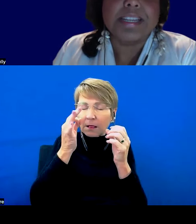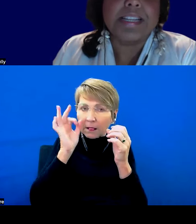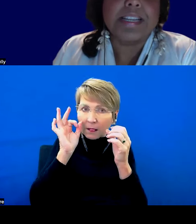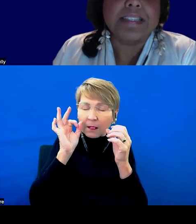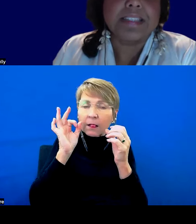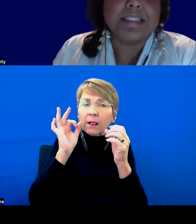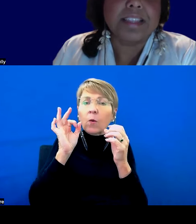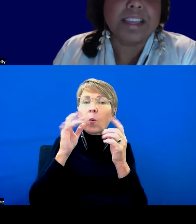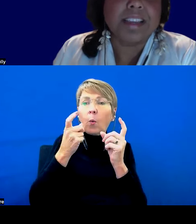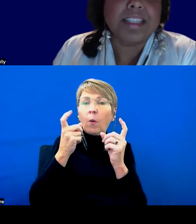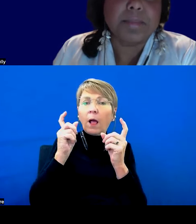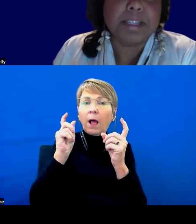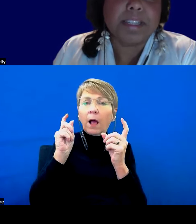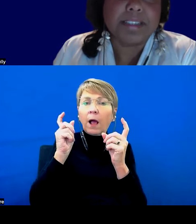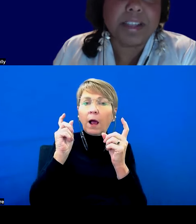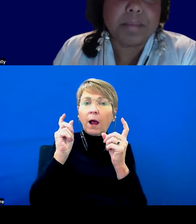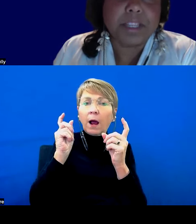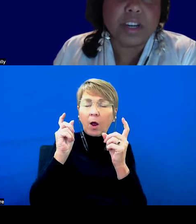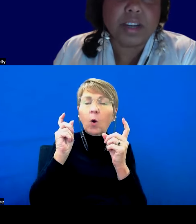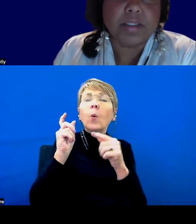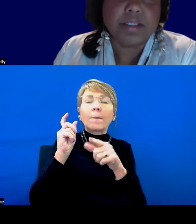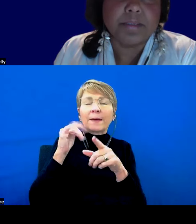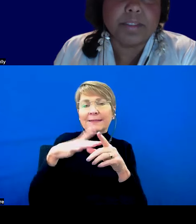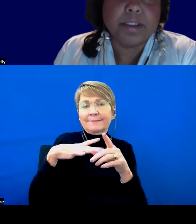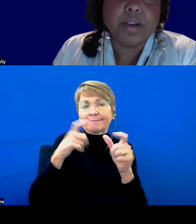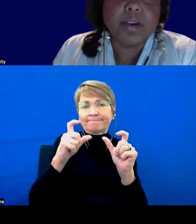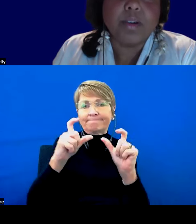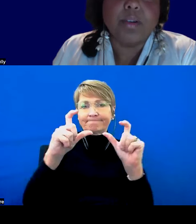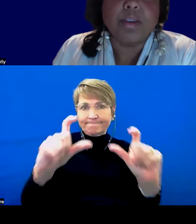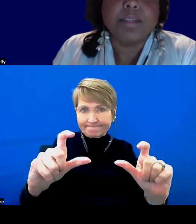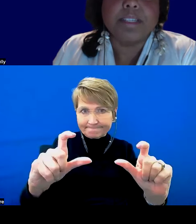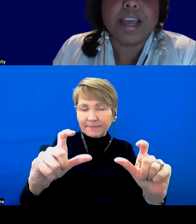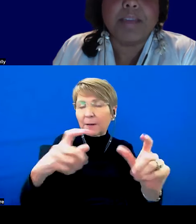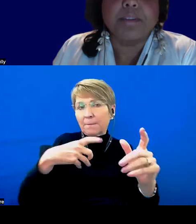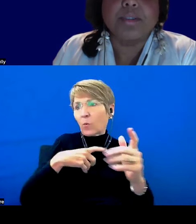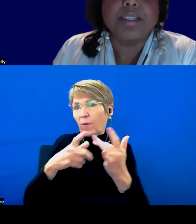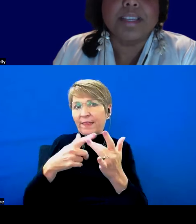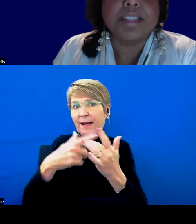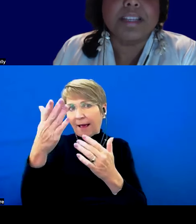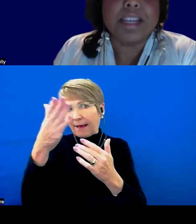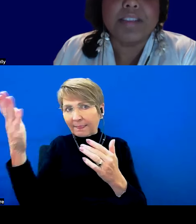glasses than a typically developing child. Orthoptists are able to assess the need for